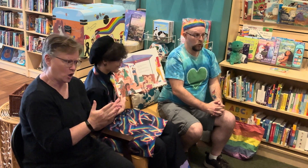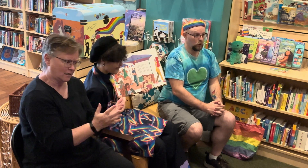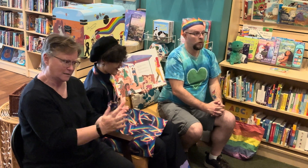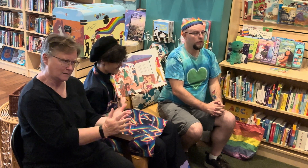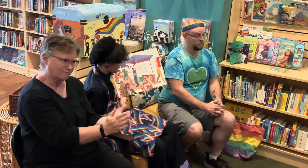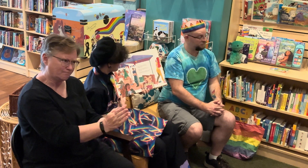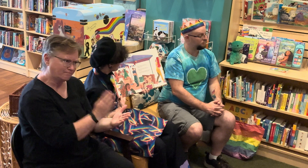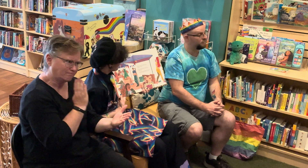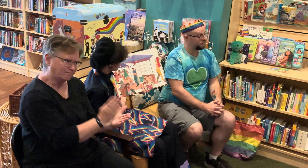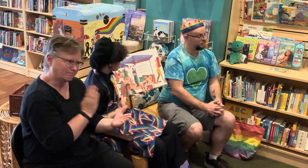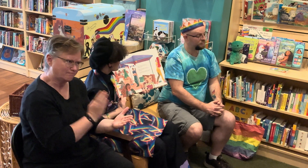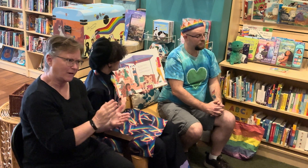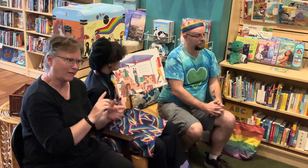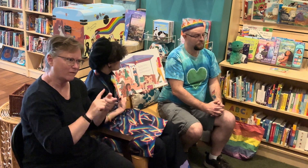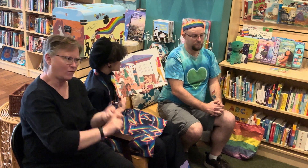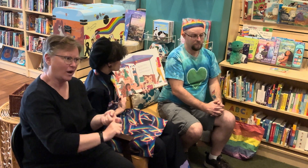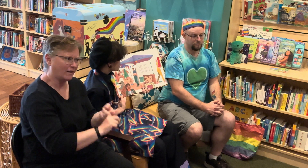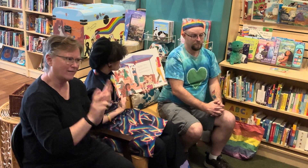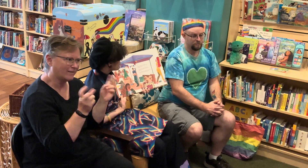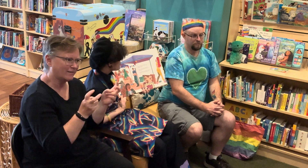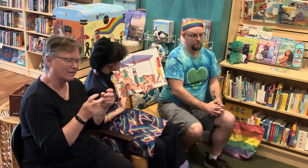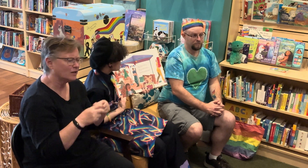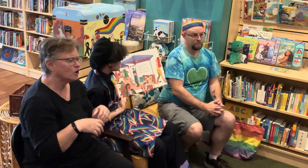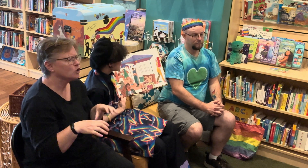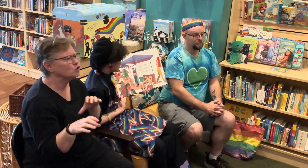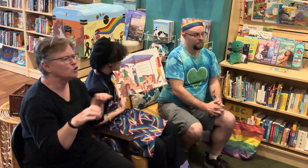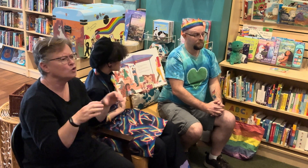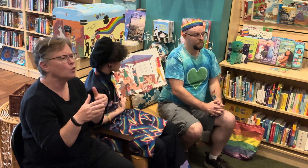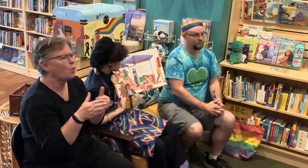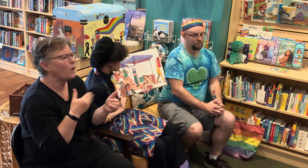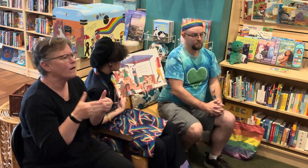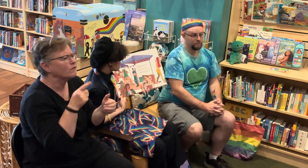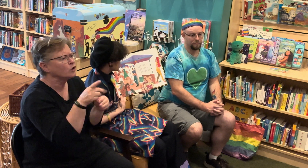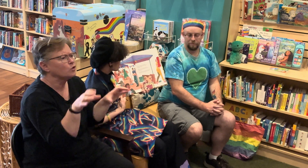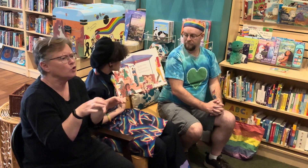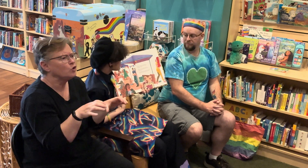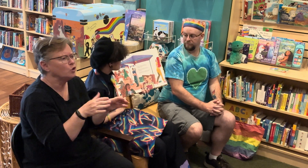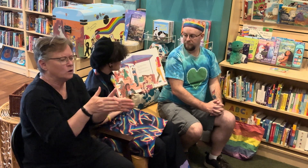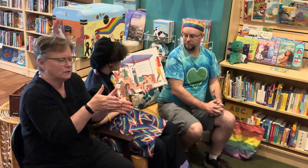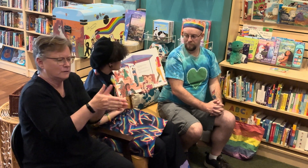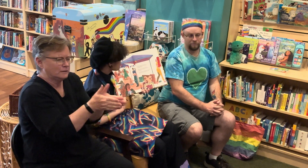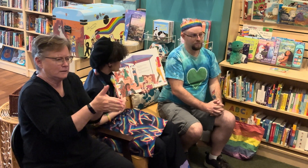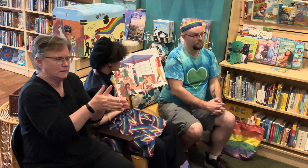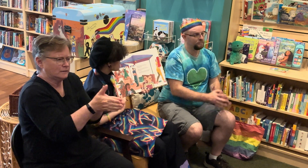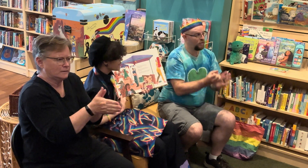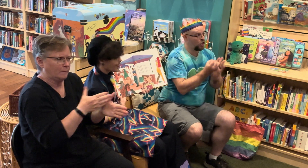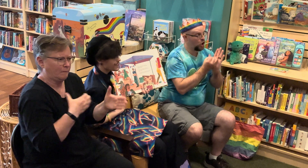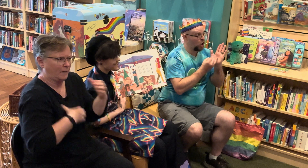a friend. "Do whatever you do intensely. The artist leaves the crowd and goes